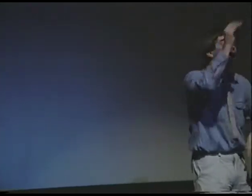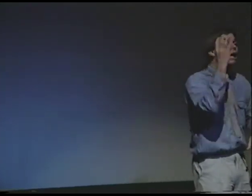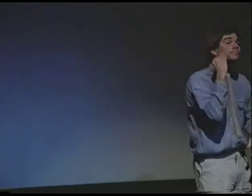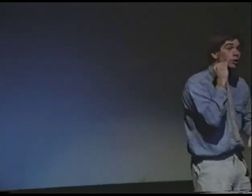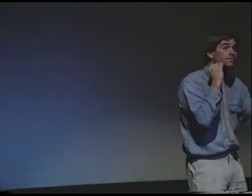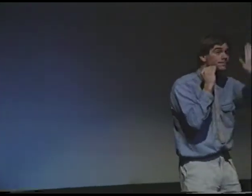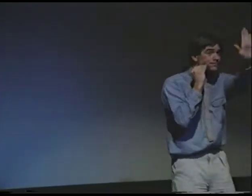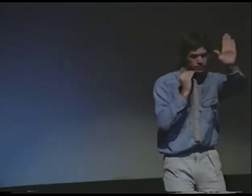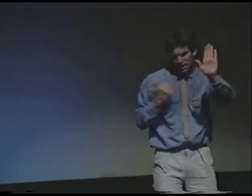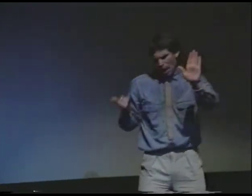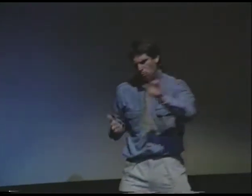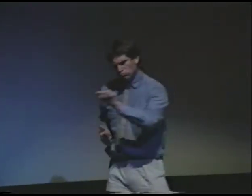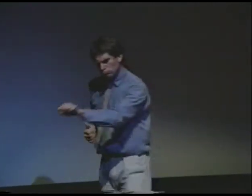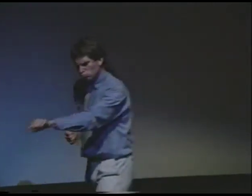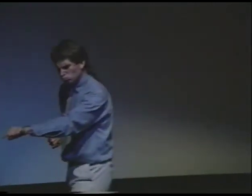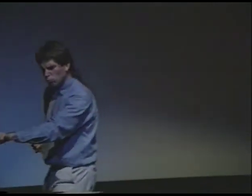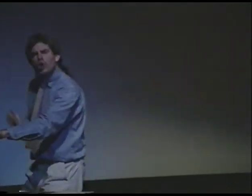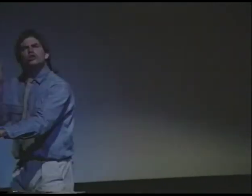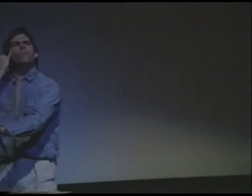And I'll improv on those experiences.